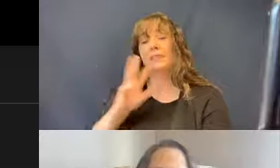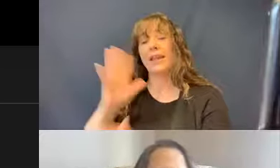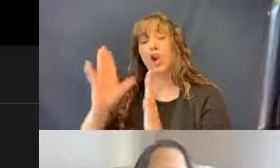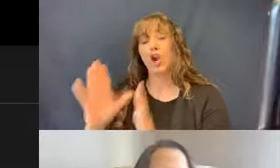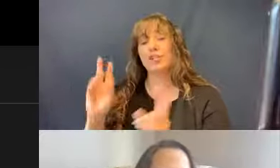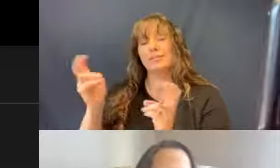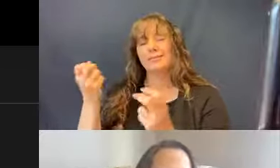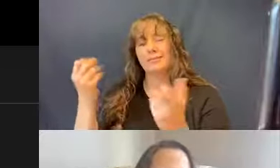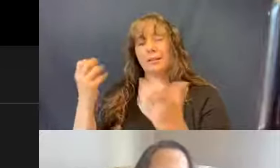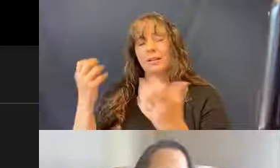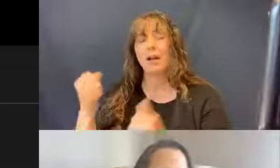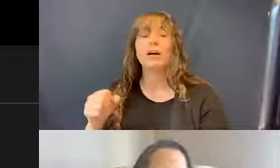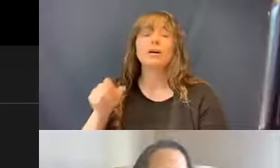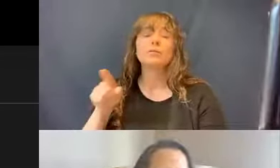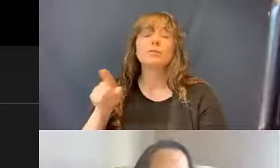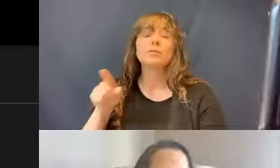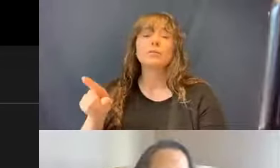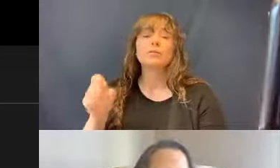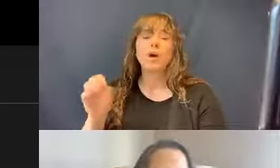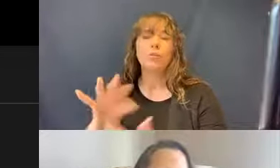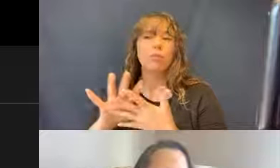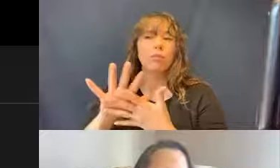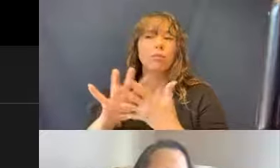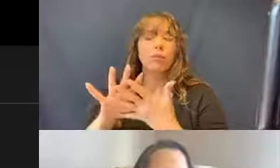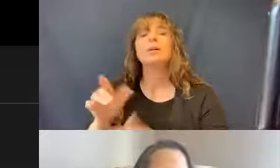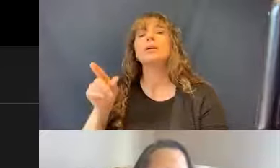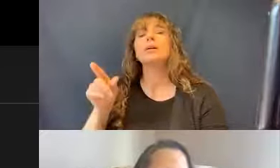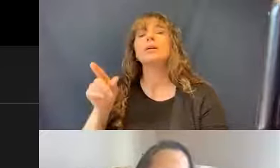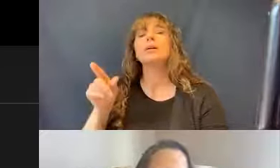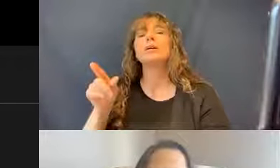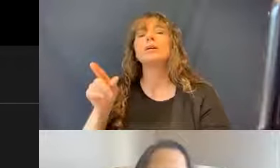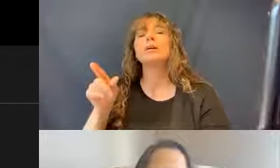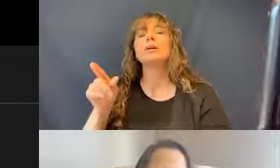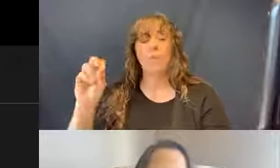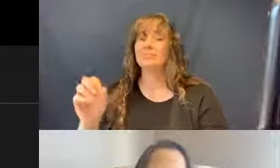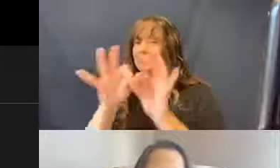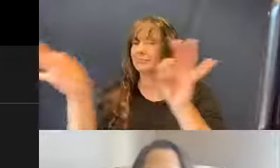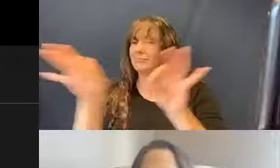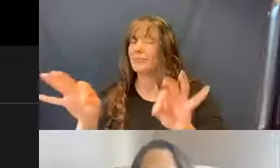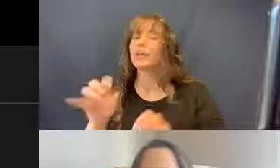they must be able to perceive natural or amplified human voice without lip reading. They're talking